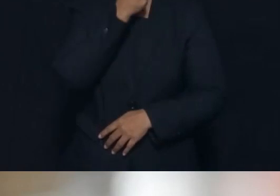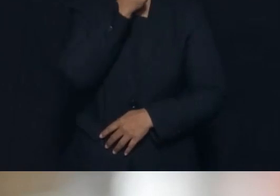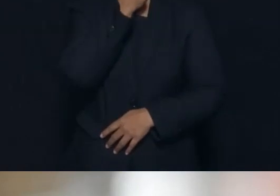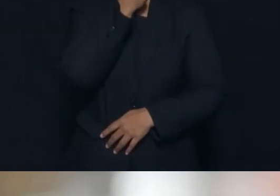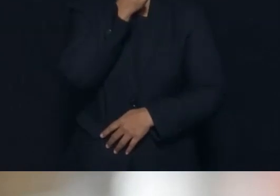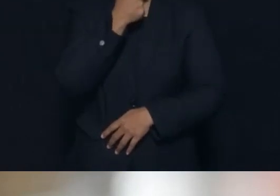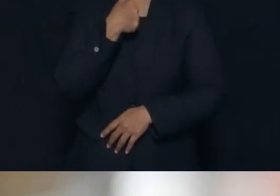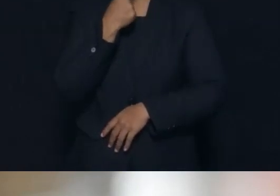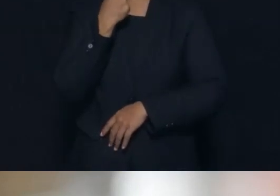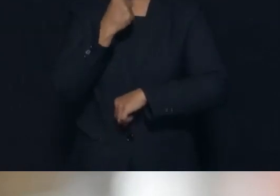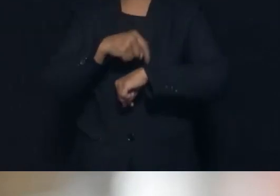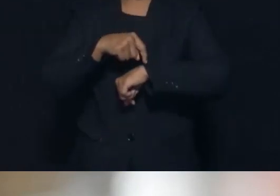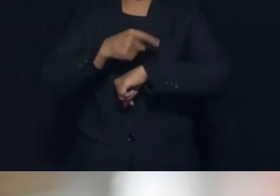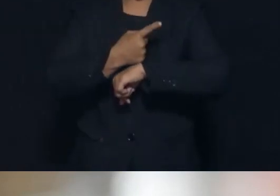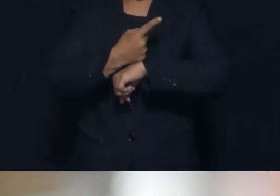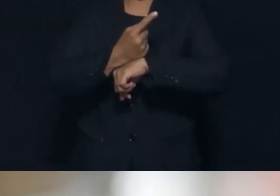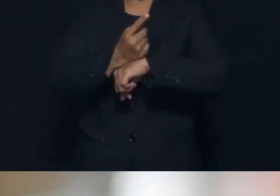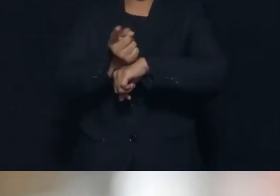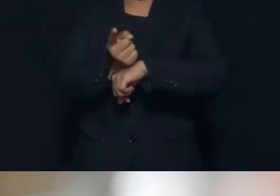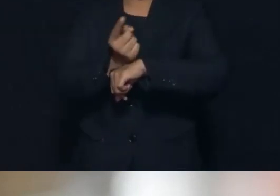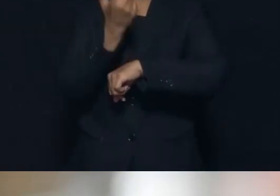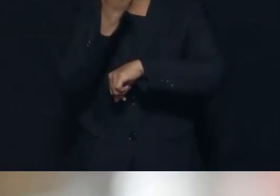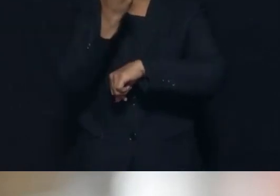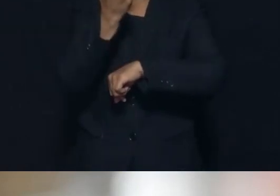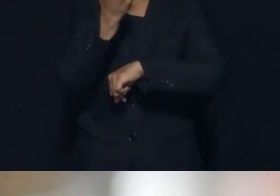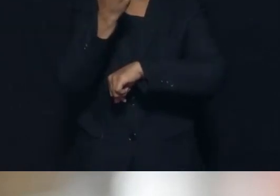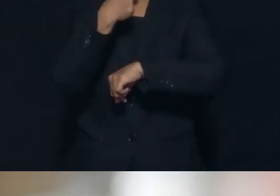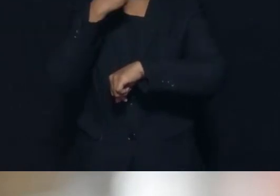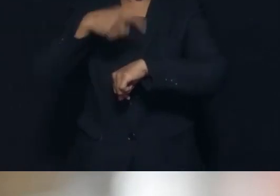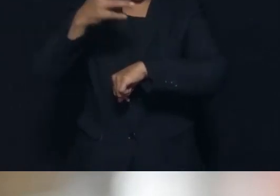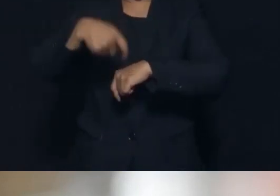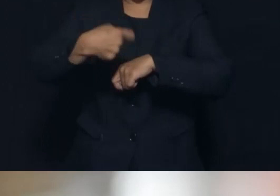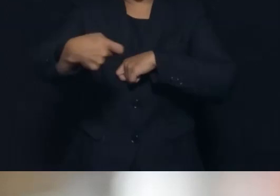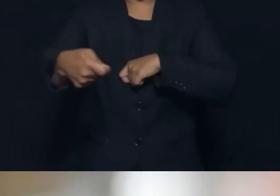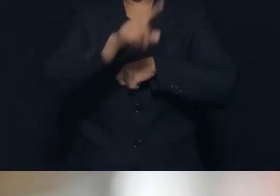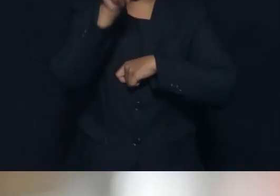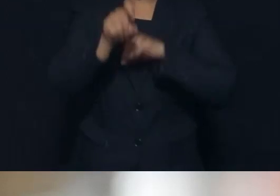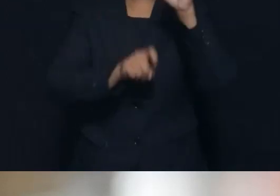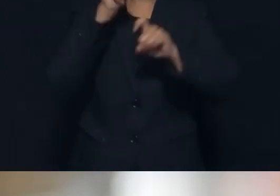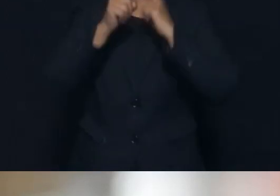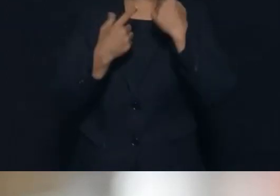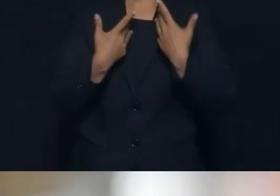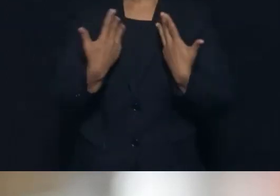Thank you. Voting for people with other impairment that visually impaired or blind. Inmaculada Placencia Porrero? The issue of participation in political processes is why, it is about the voting. It is a key part.